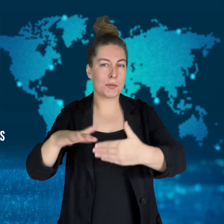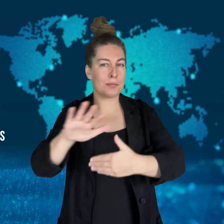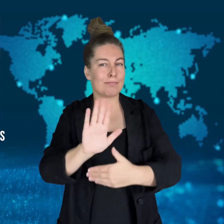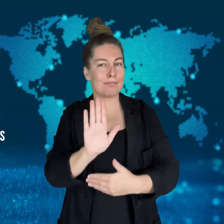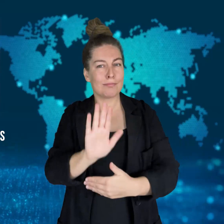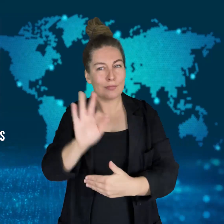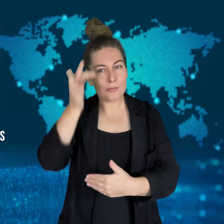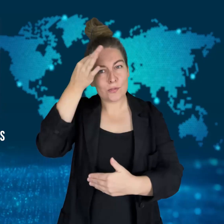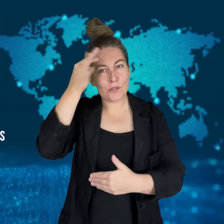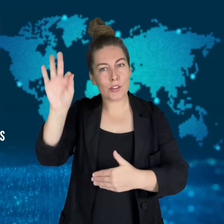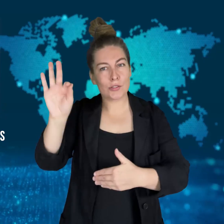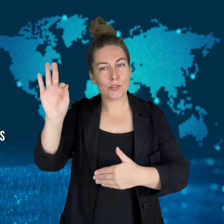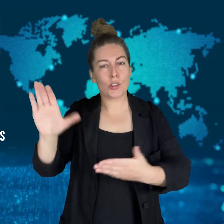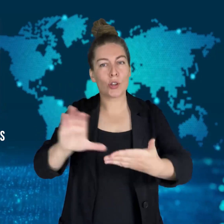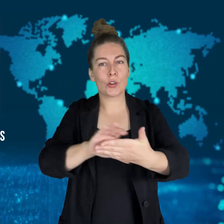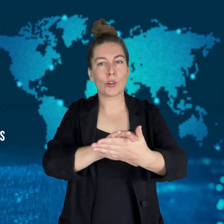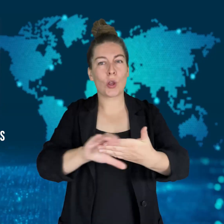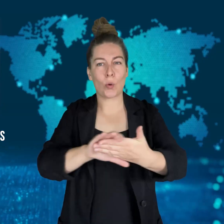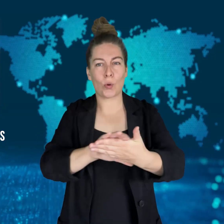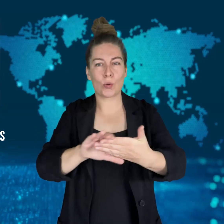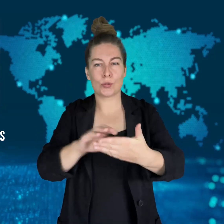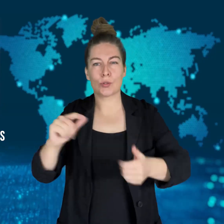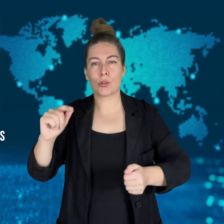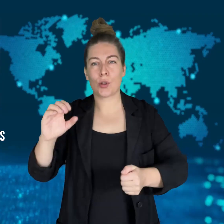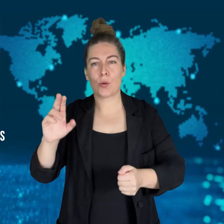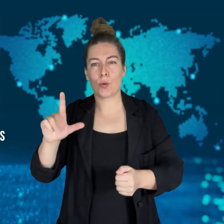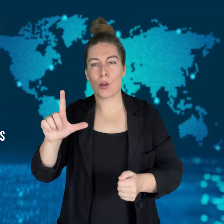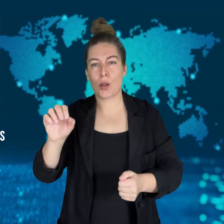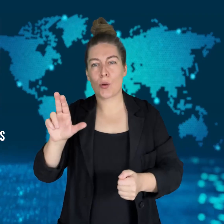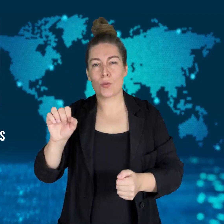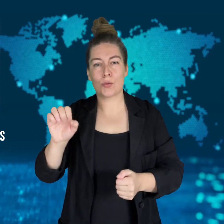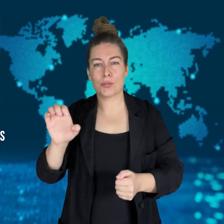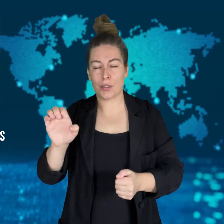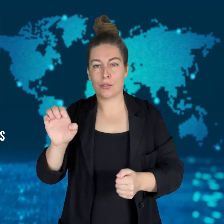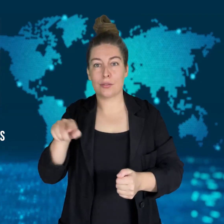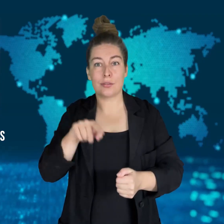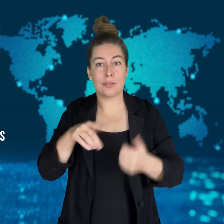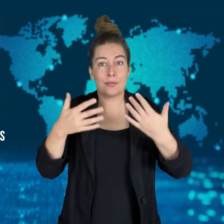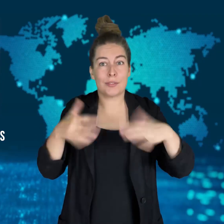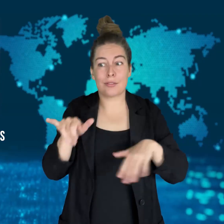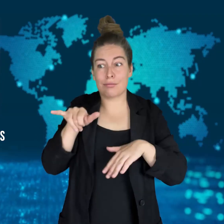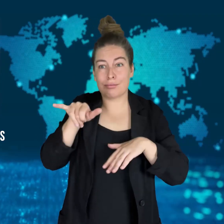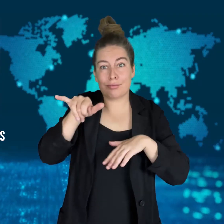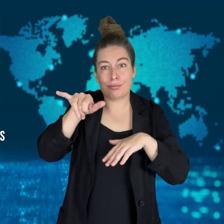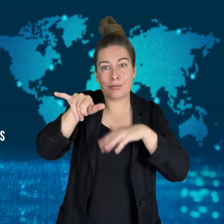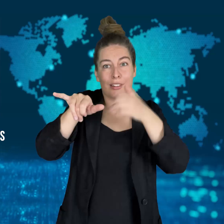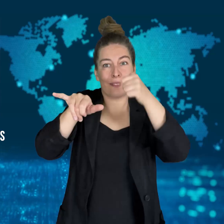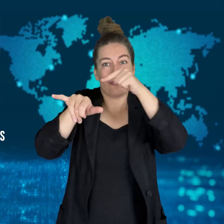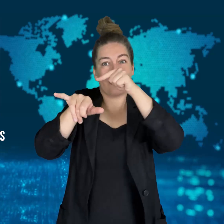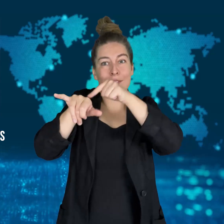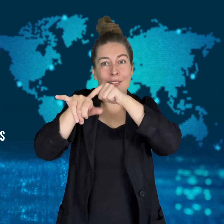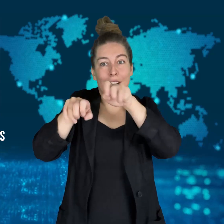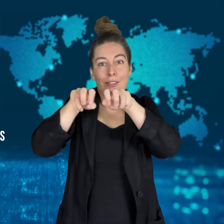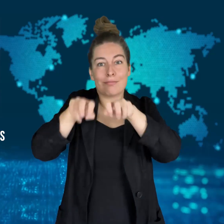to reach the ground separate from his head.